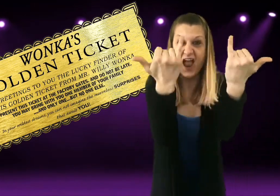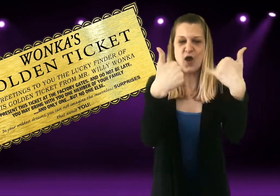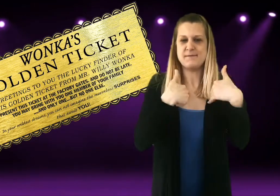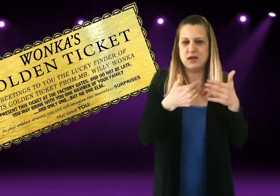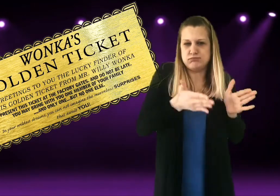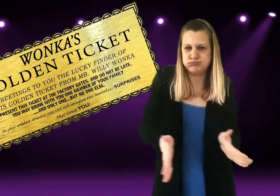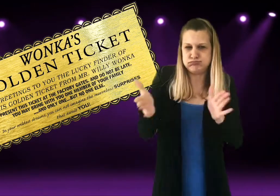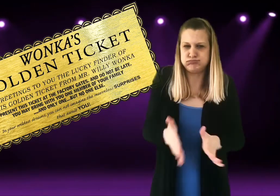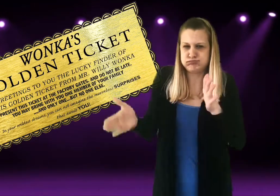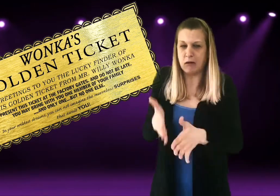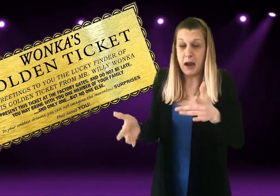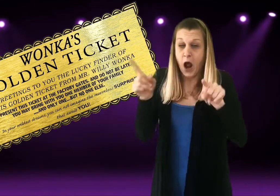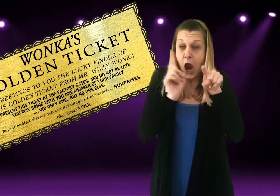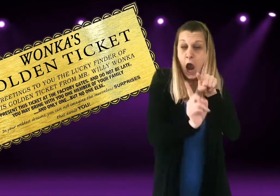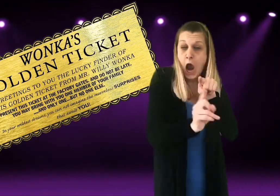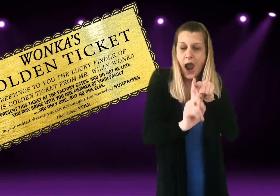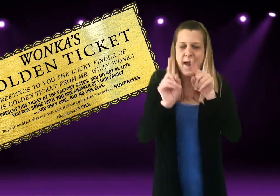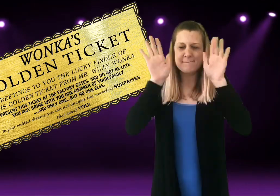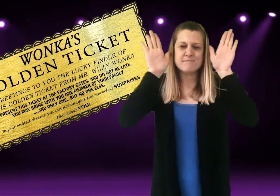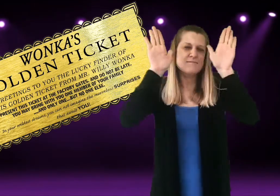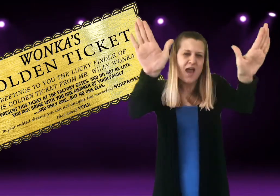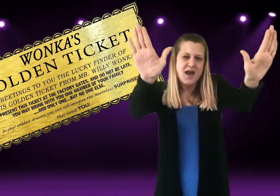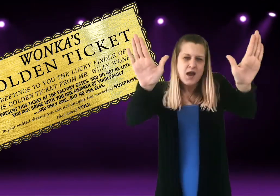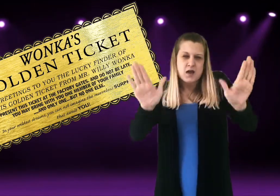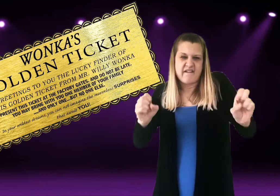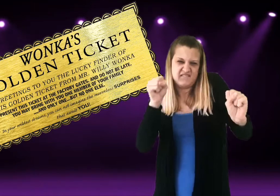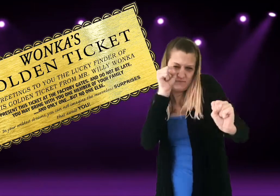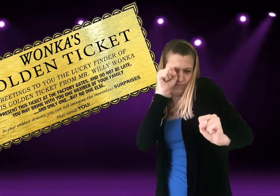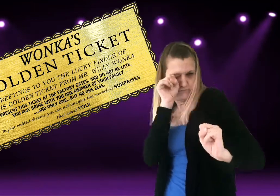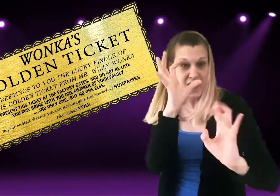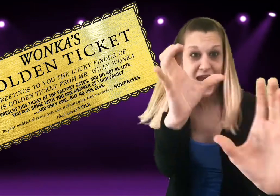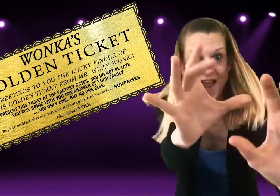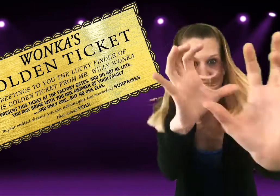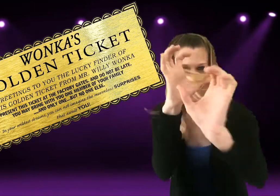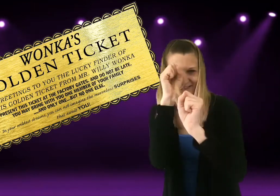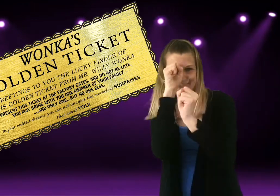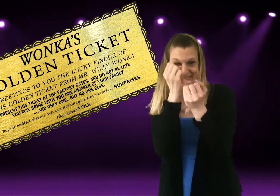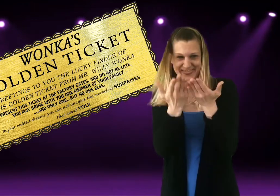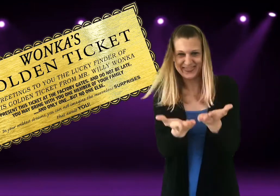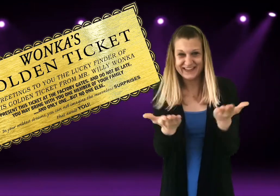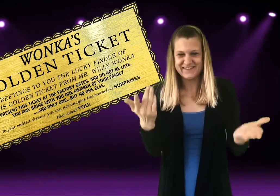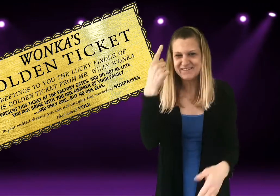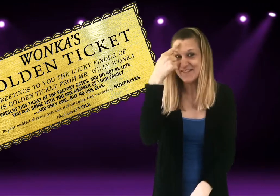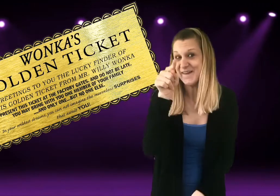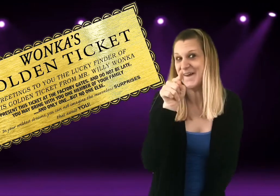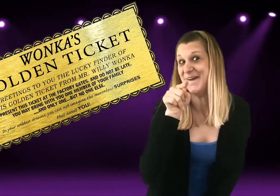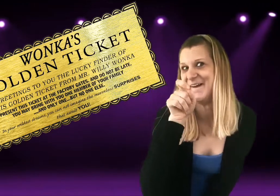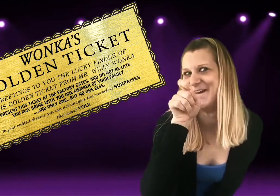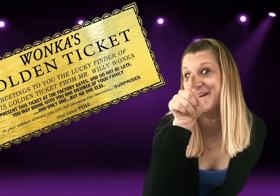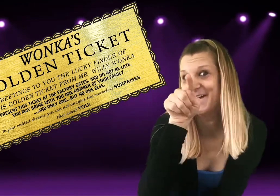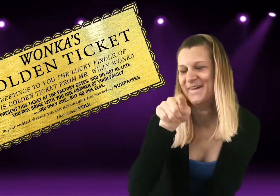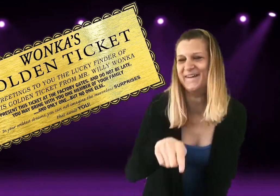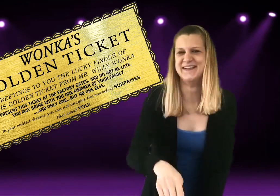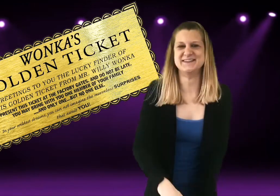I am preparing other surprises that are even more marvelous and more fantastic for you!